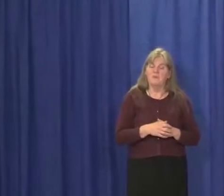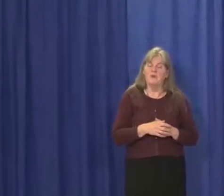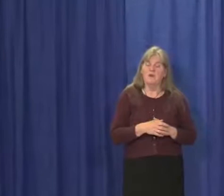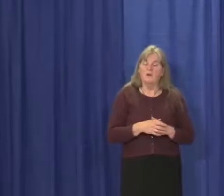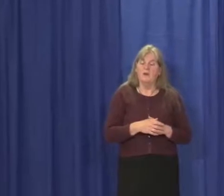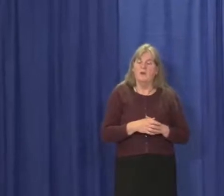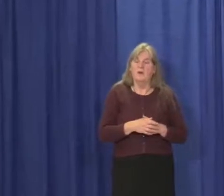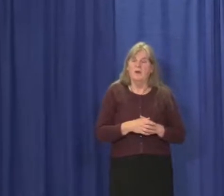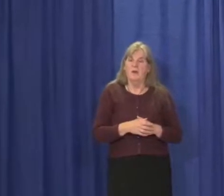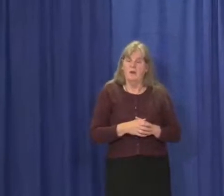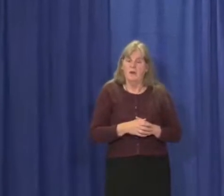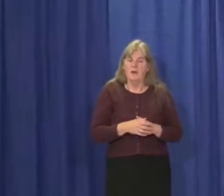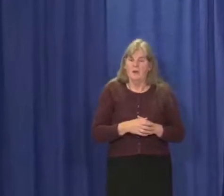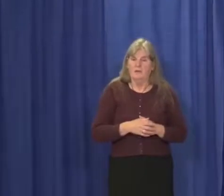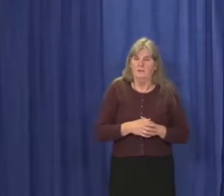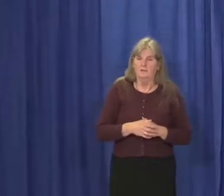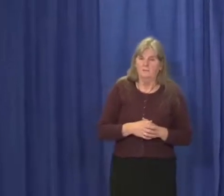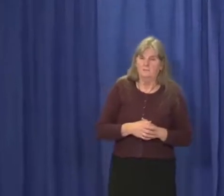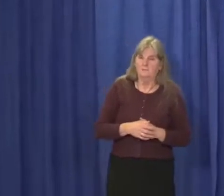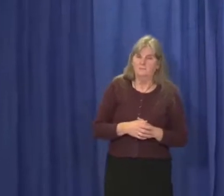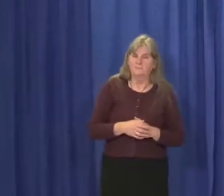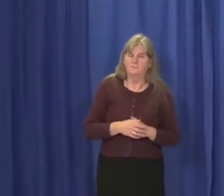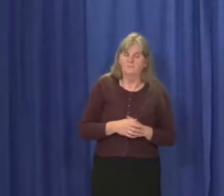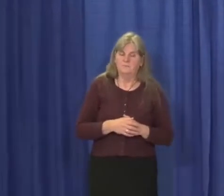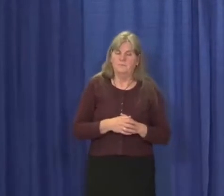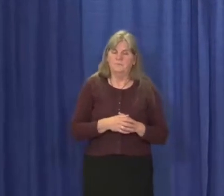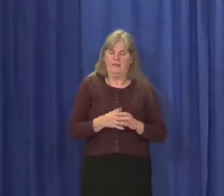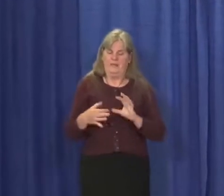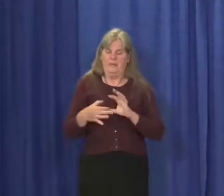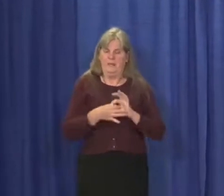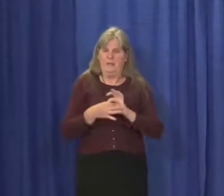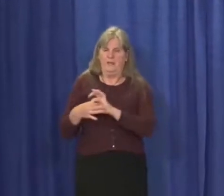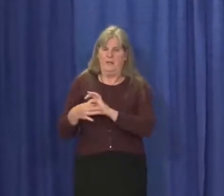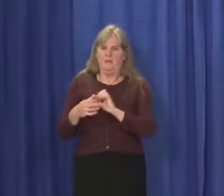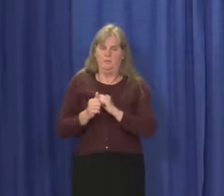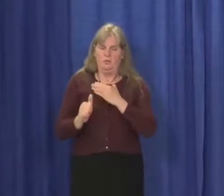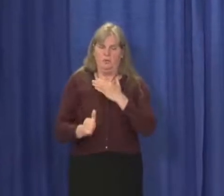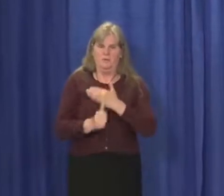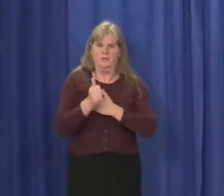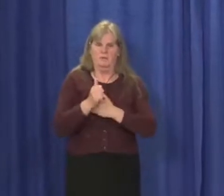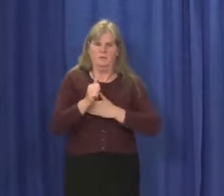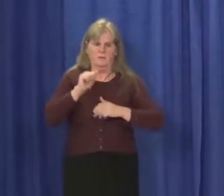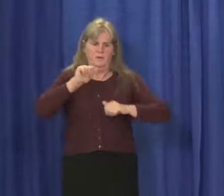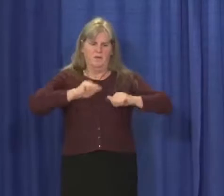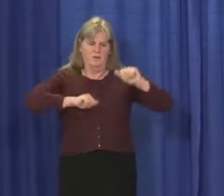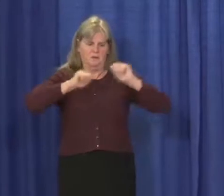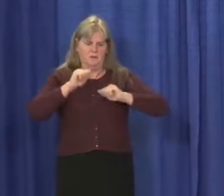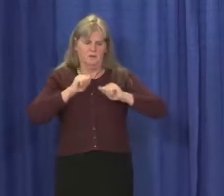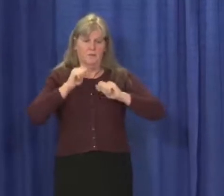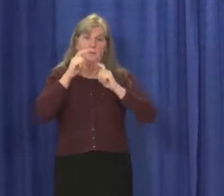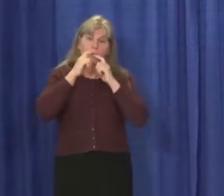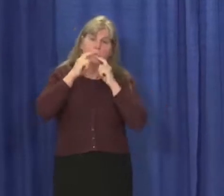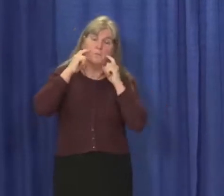I think it comes back into that risk assessment is I think masks